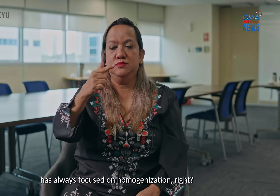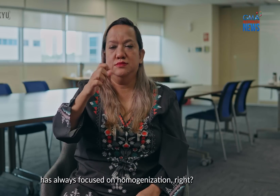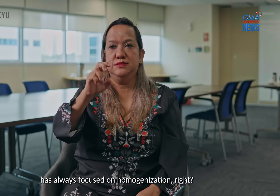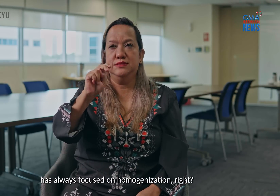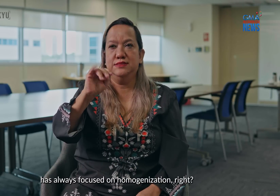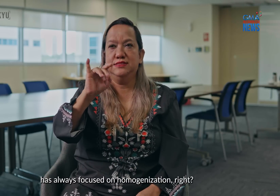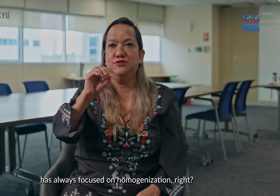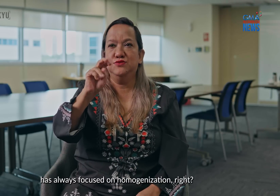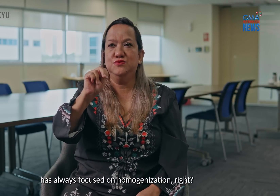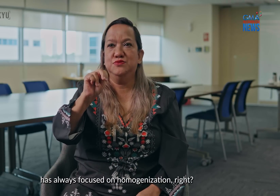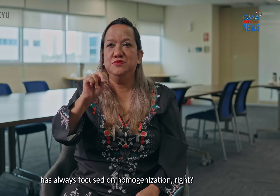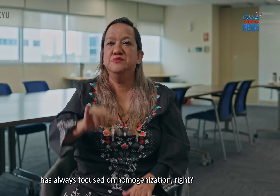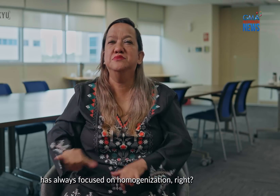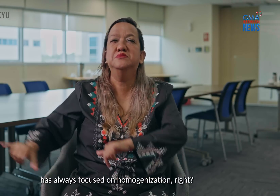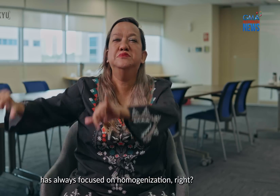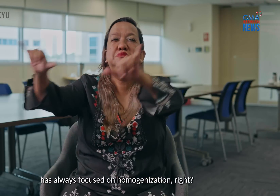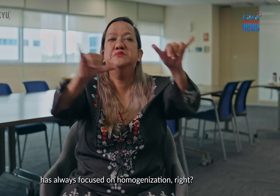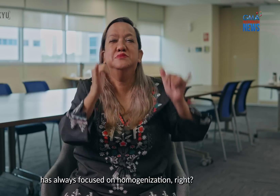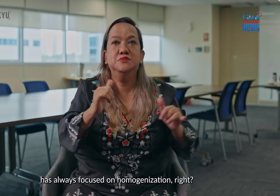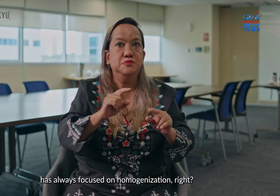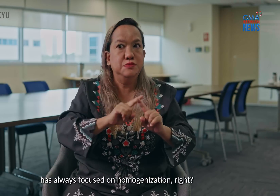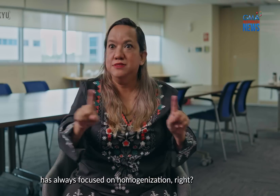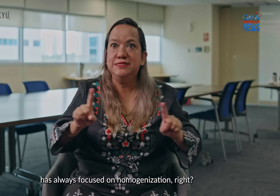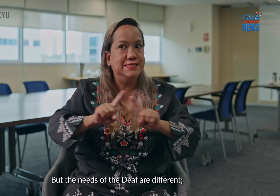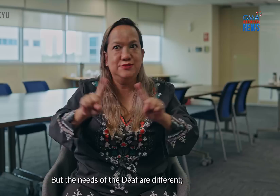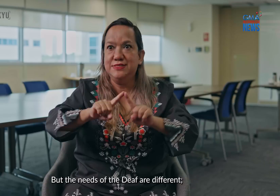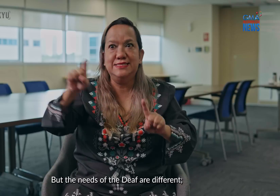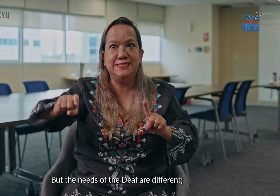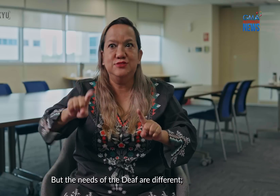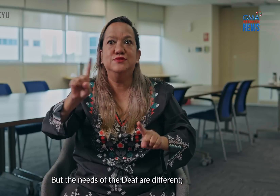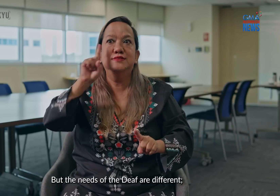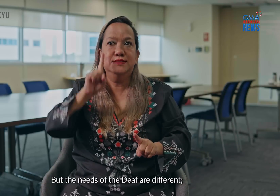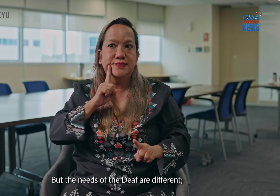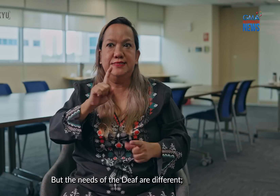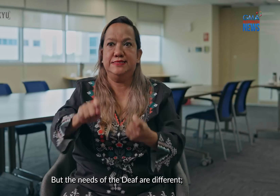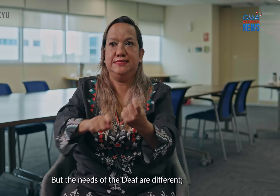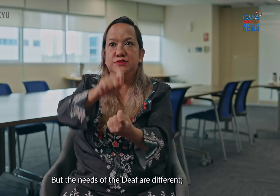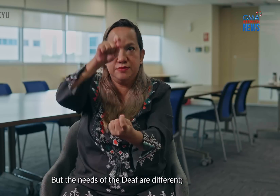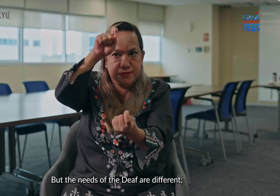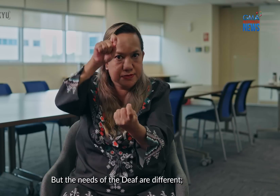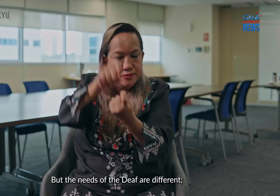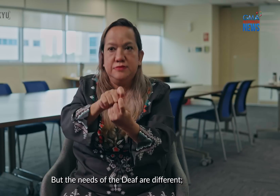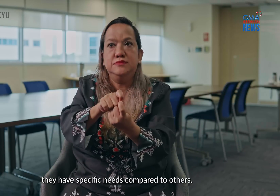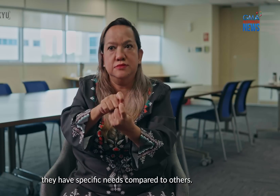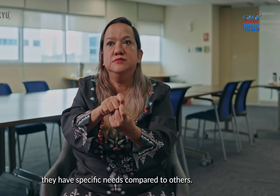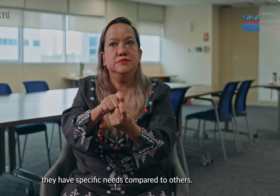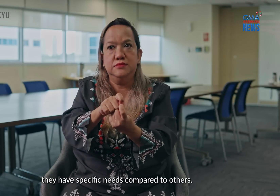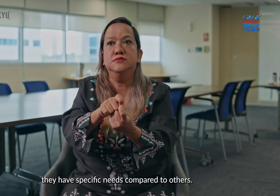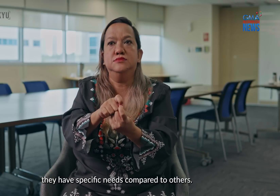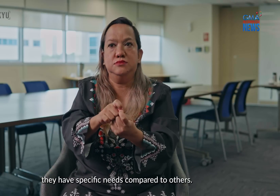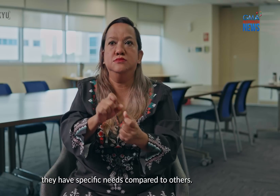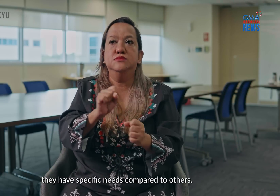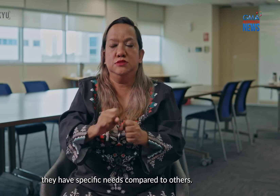That should really be a priority— specifically, the Deaf. Because ever since, the government